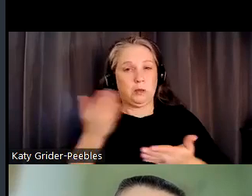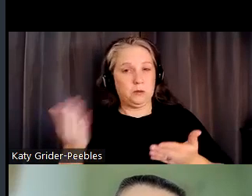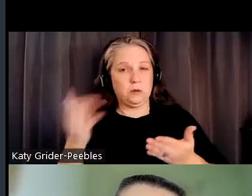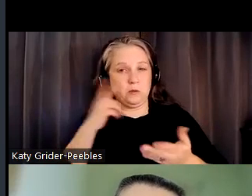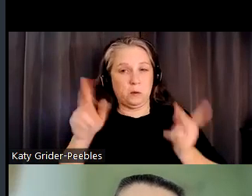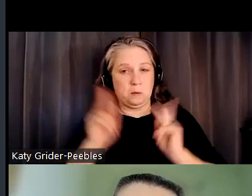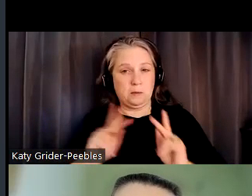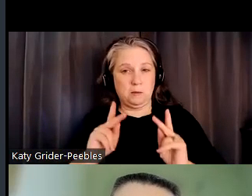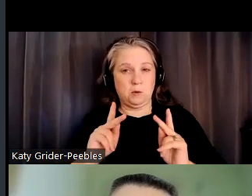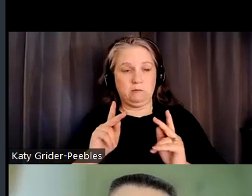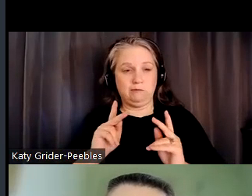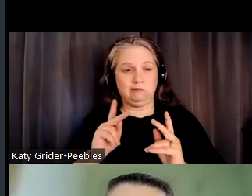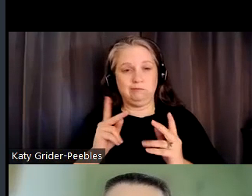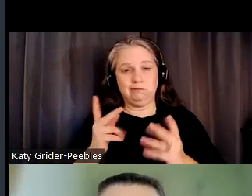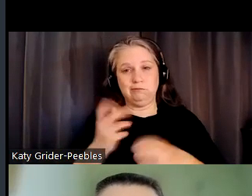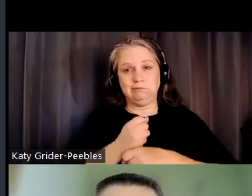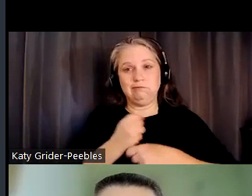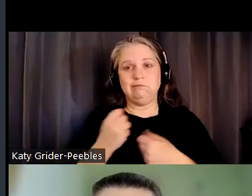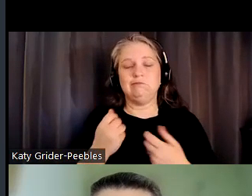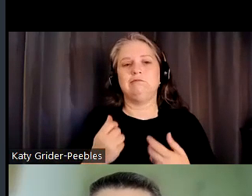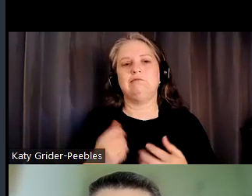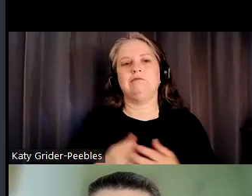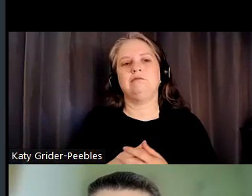Providing equitable opportunities for